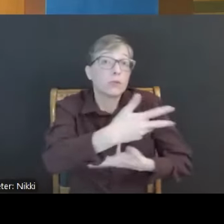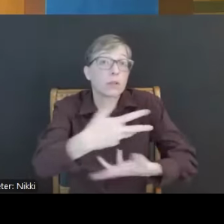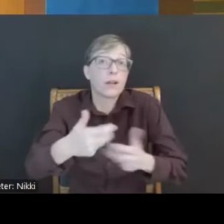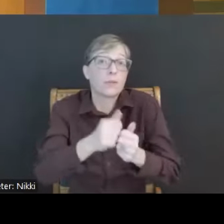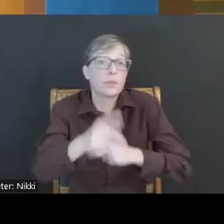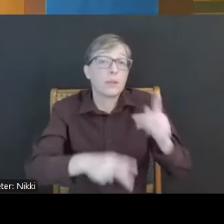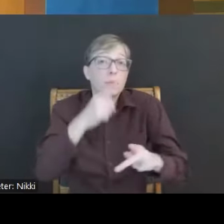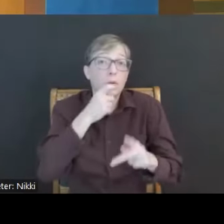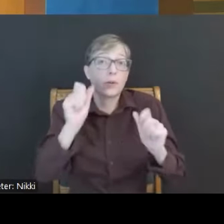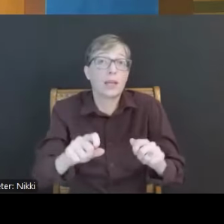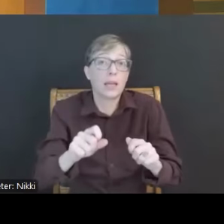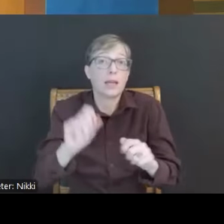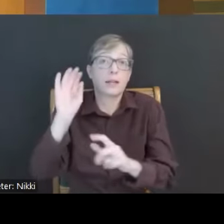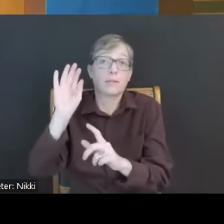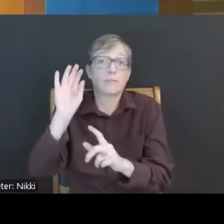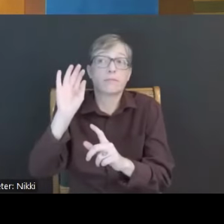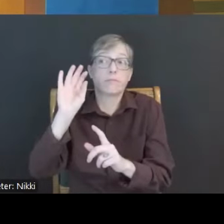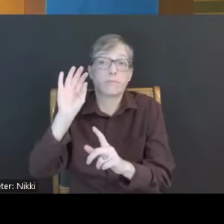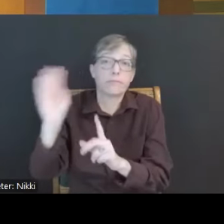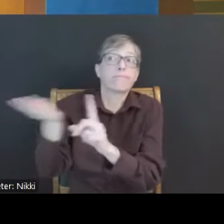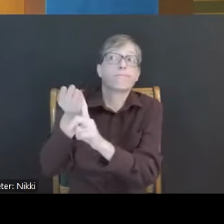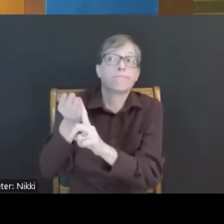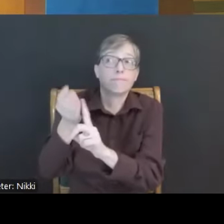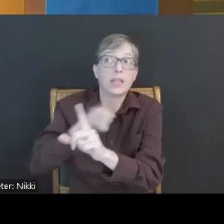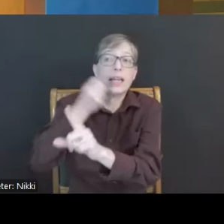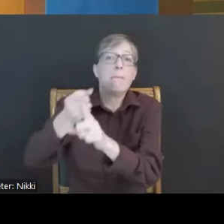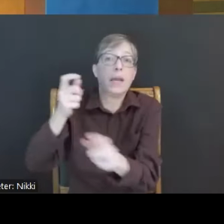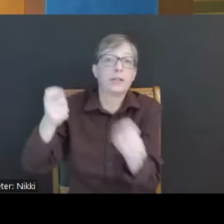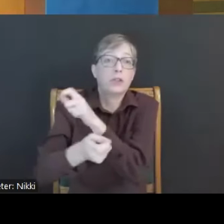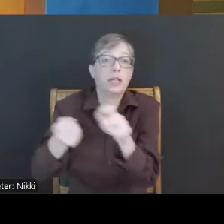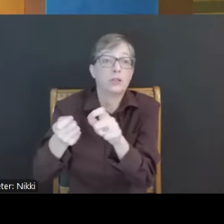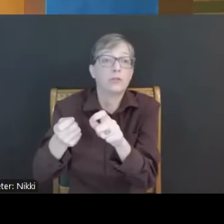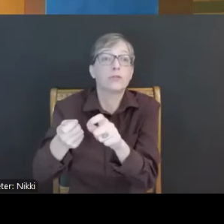but I want to make sure that our children and families get what they need and having allies